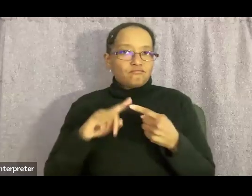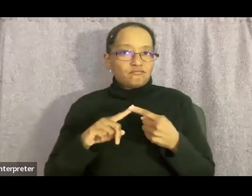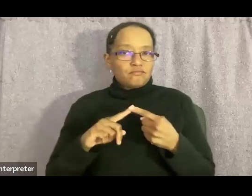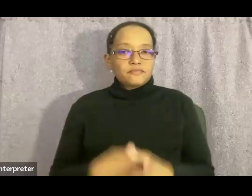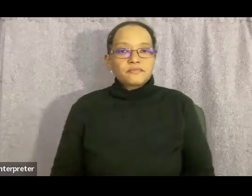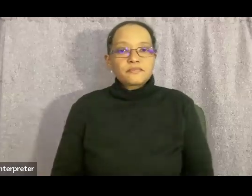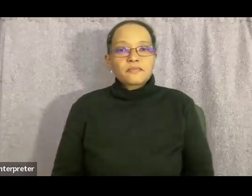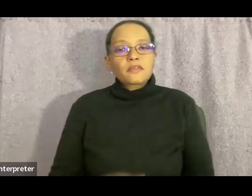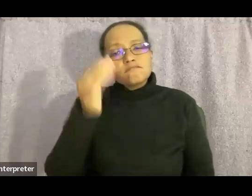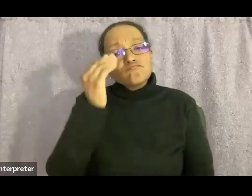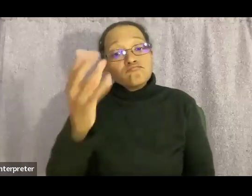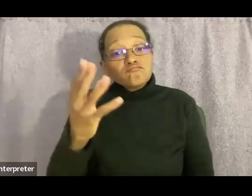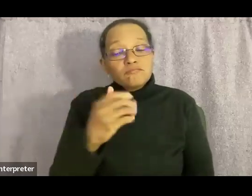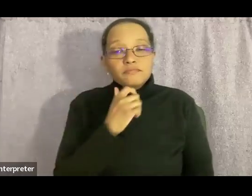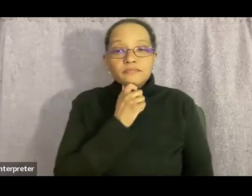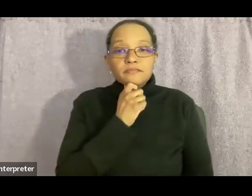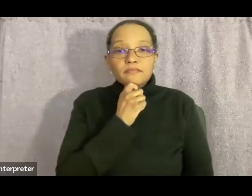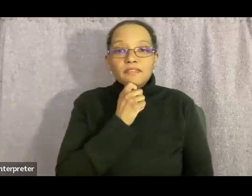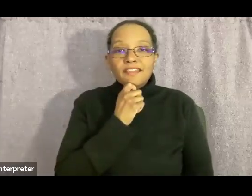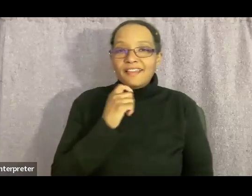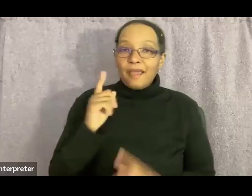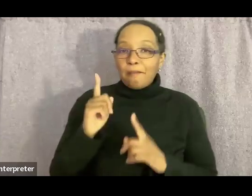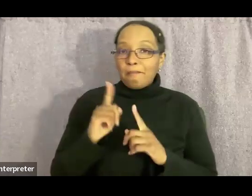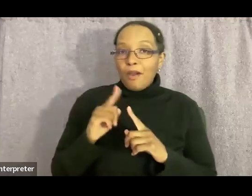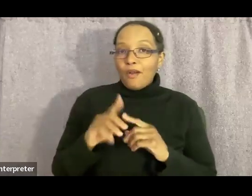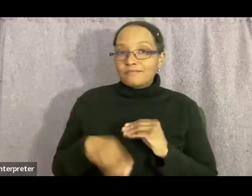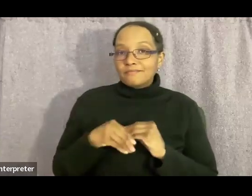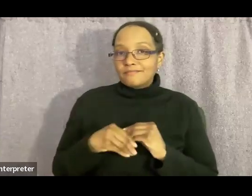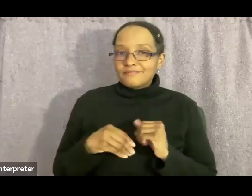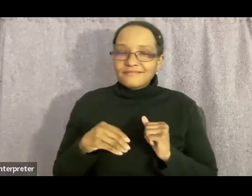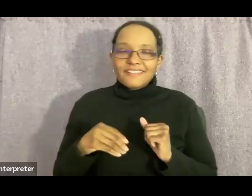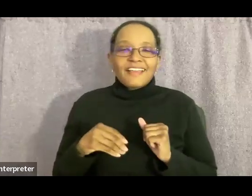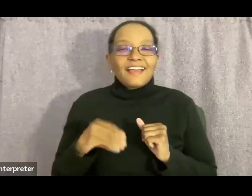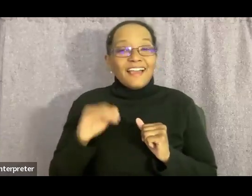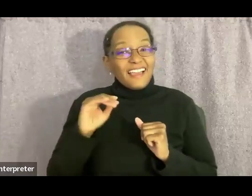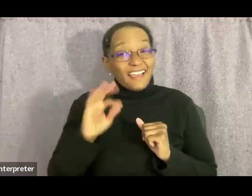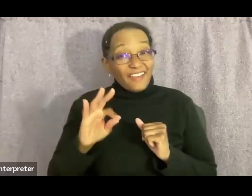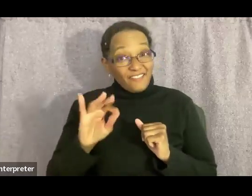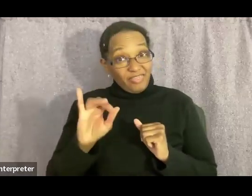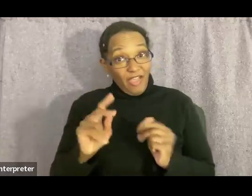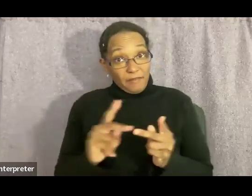Key note, by the way, bonus points if you come out of the position with control.